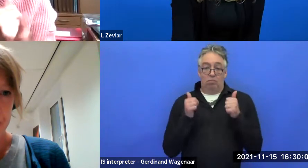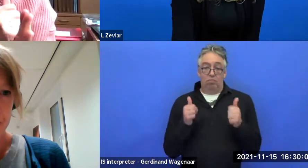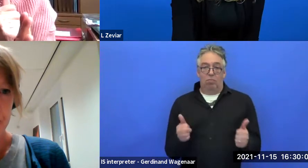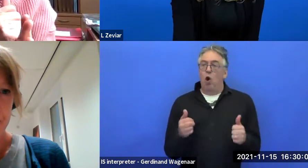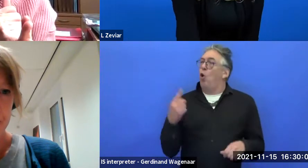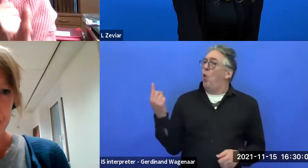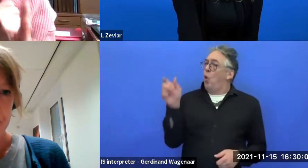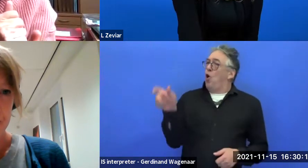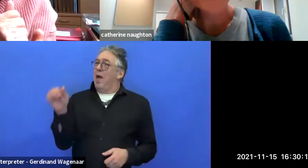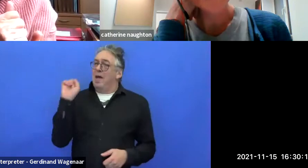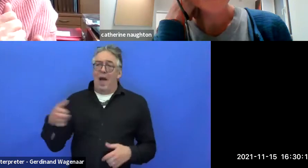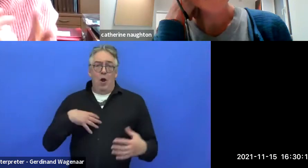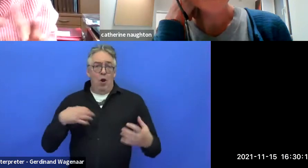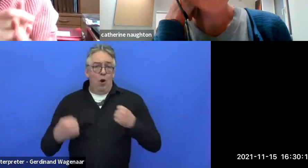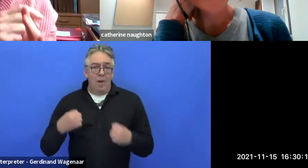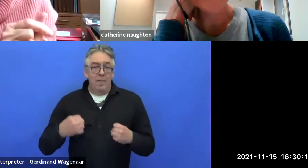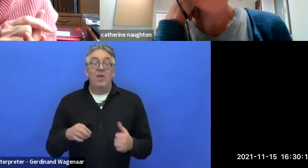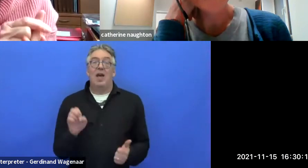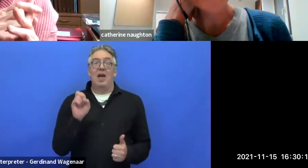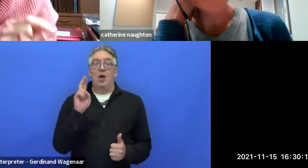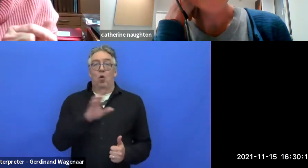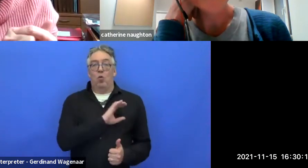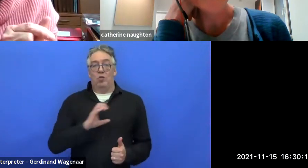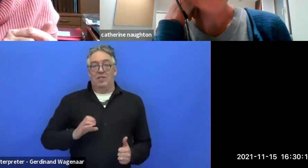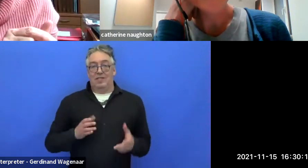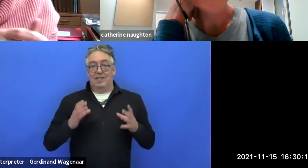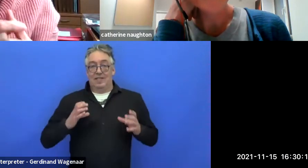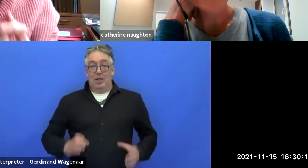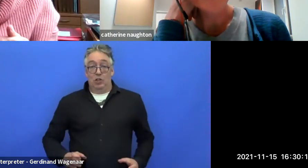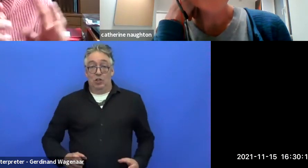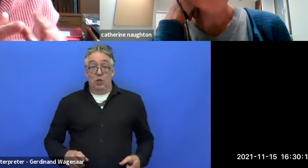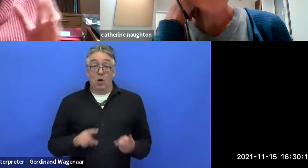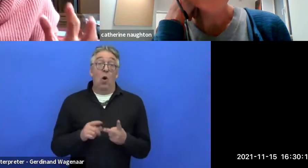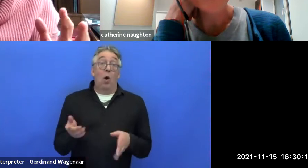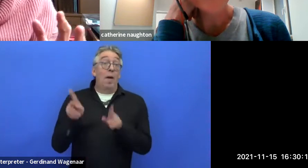European citizens and people who live in the EU territory, even temporarily.